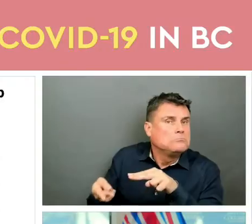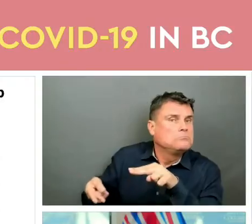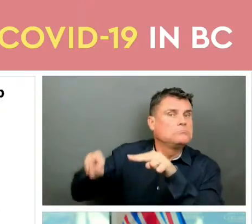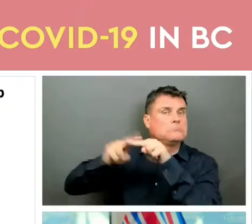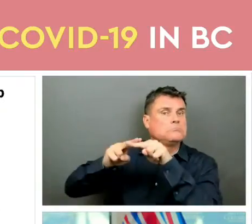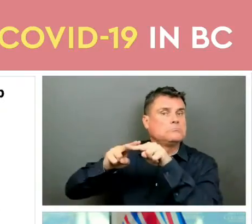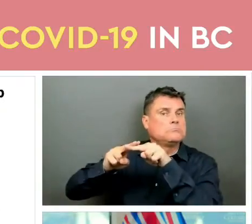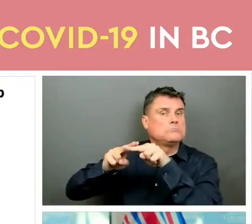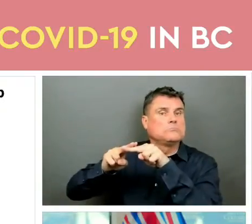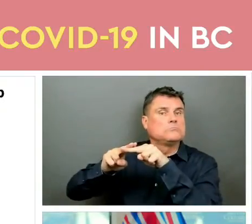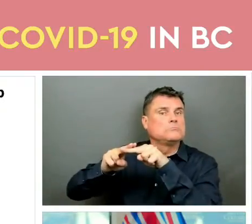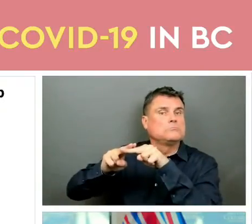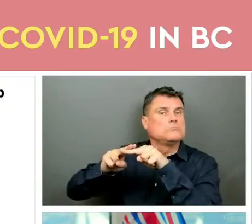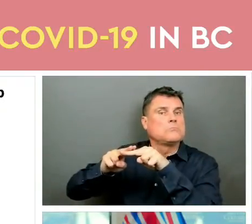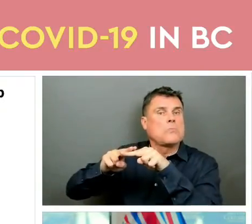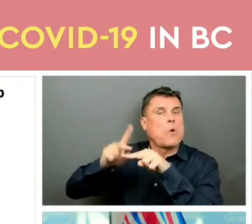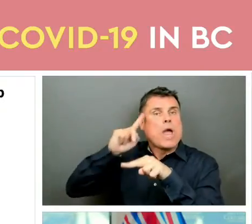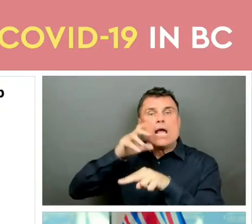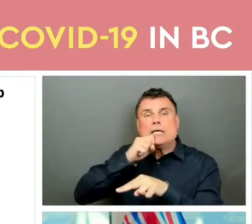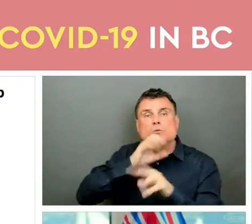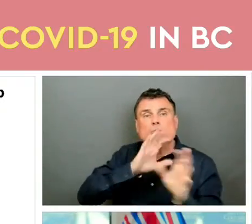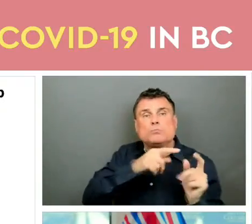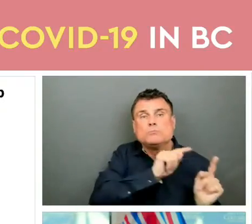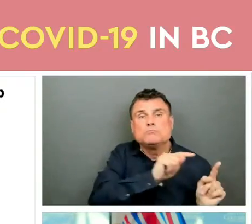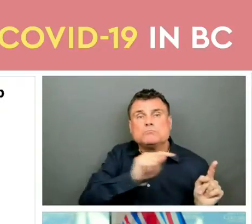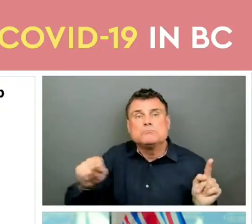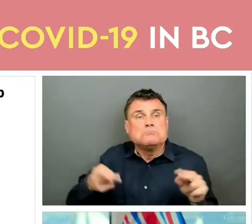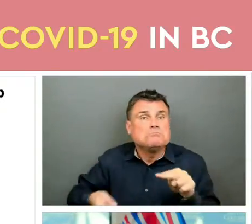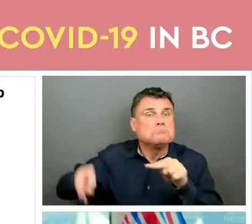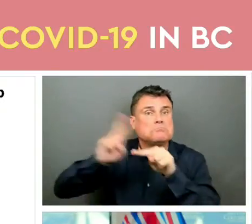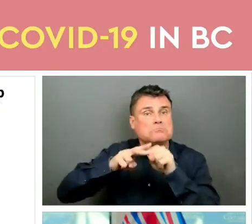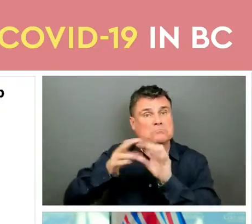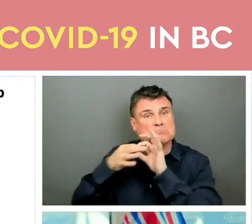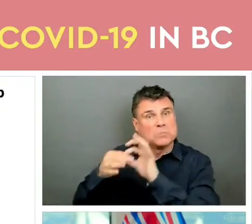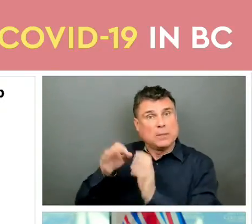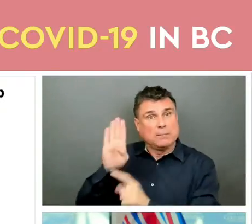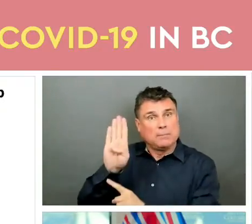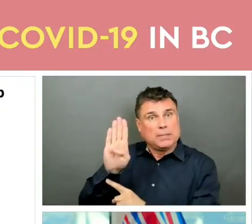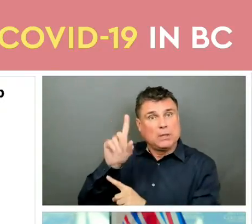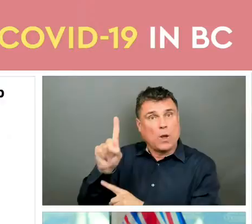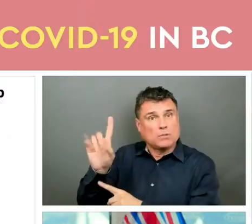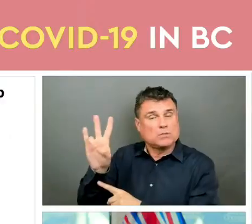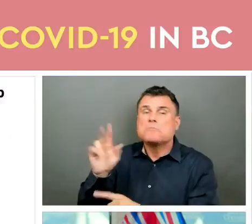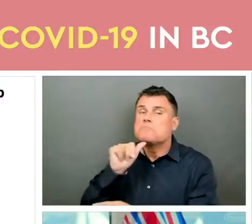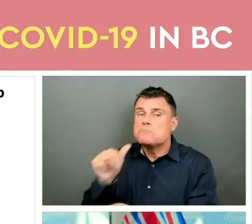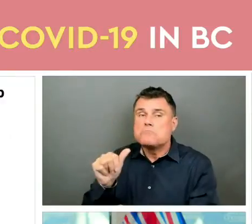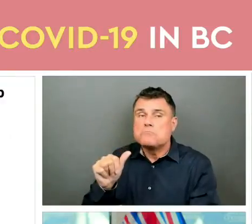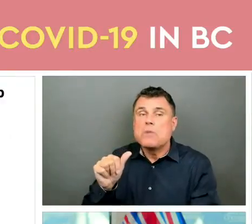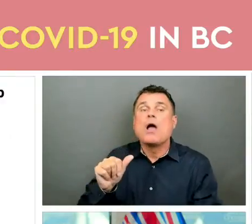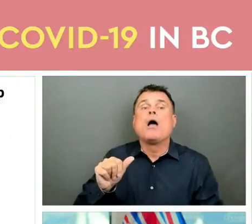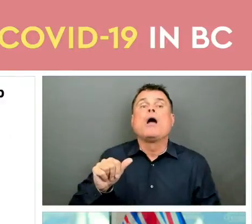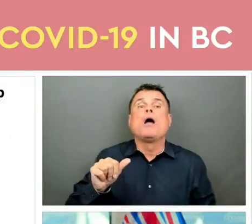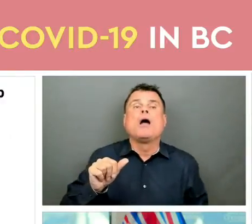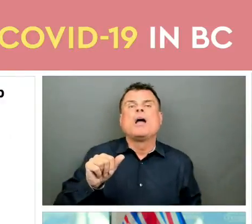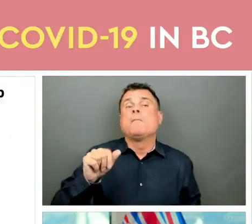We have seen a slight increase as we saw in 80 plus for people who have the 117